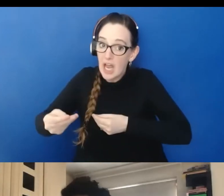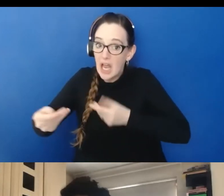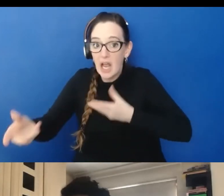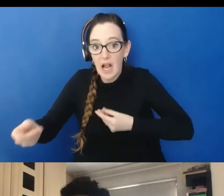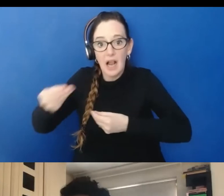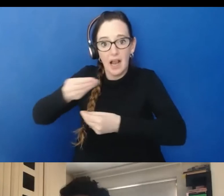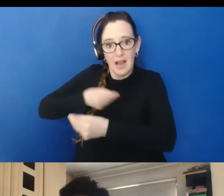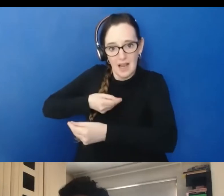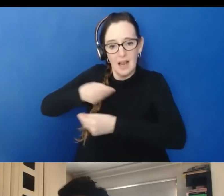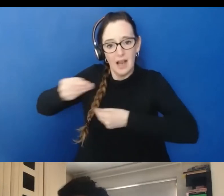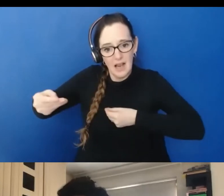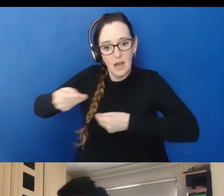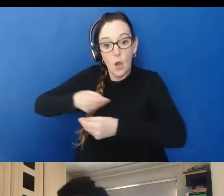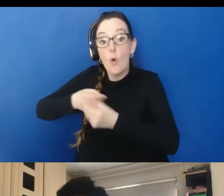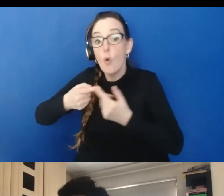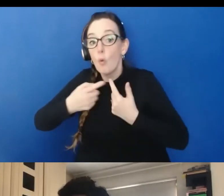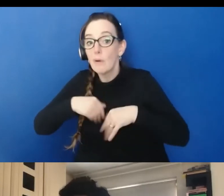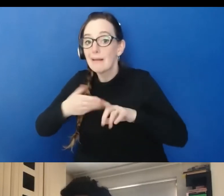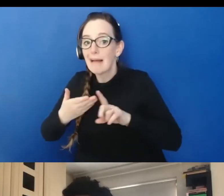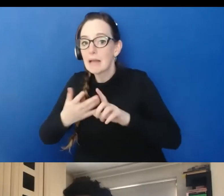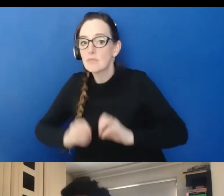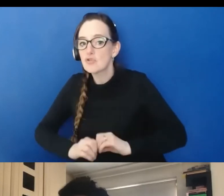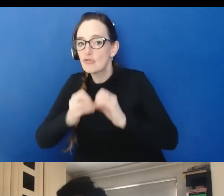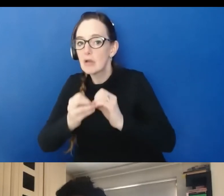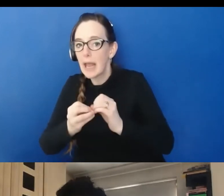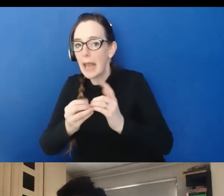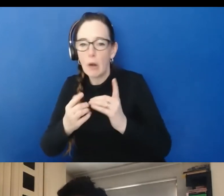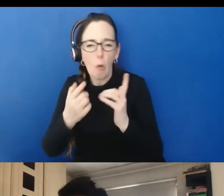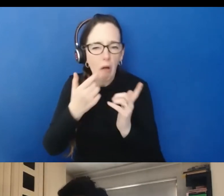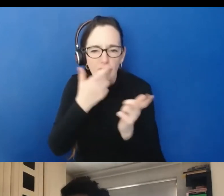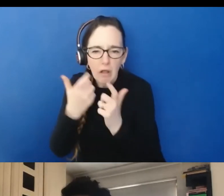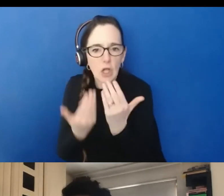That we don't know yet and we're in the process of knowing and process of establishing this